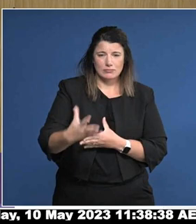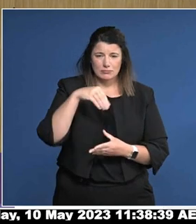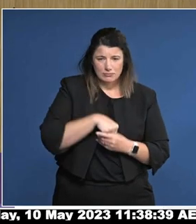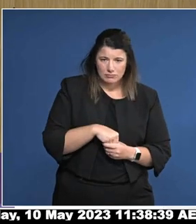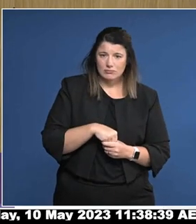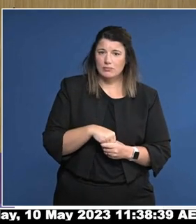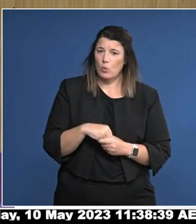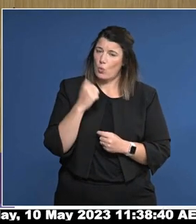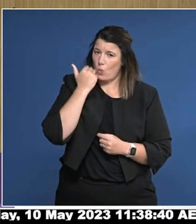times in decision-making.